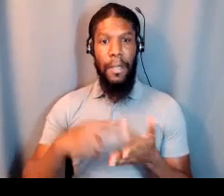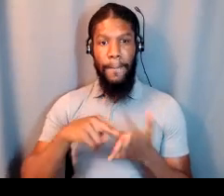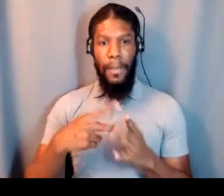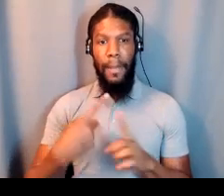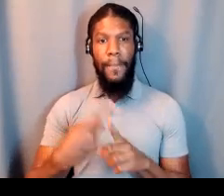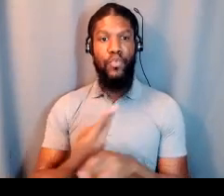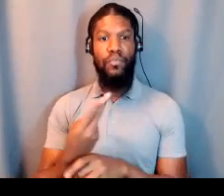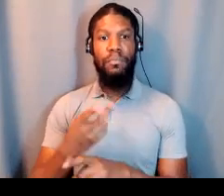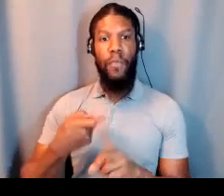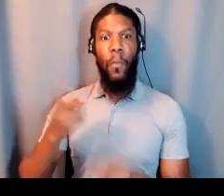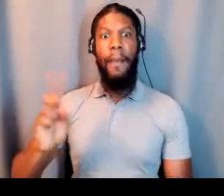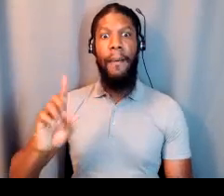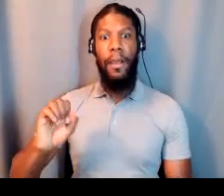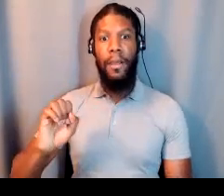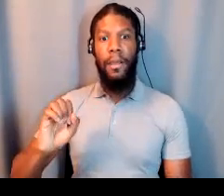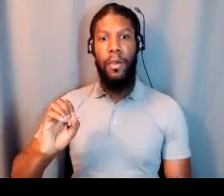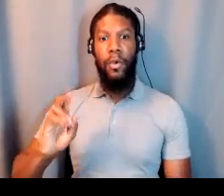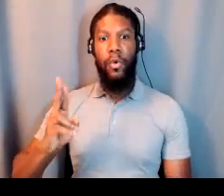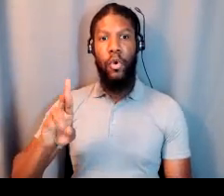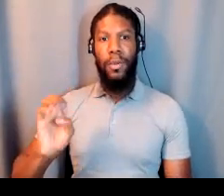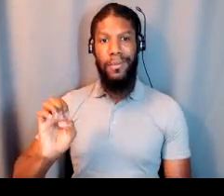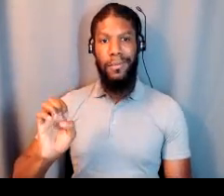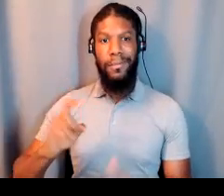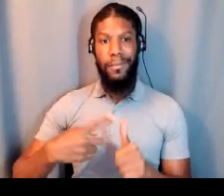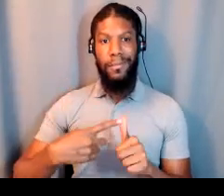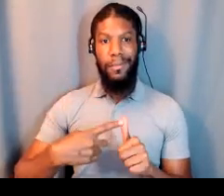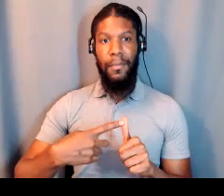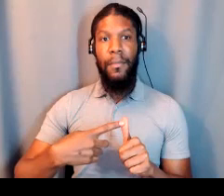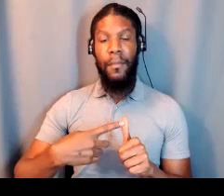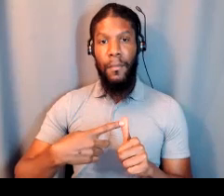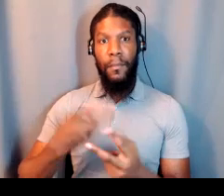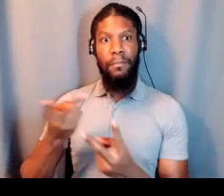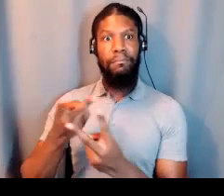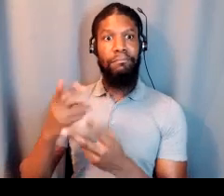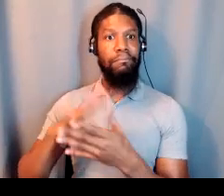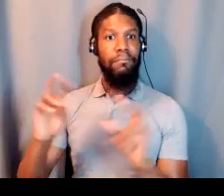In their discussion of clarifying meanings together, Suhr-Sytsma and Brown say, "[writing consultants] often